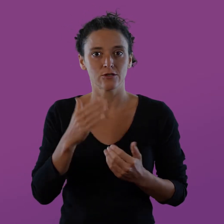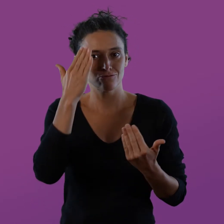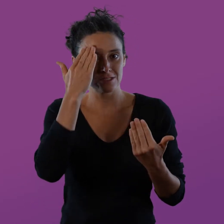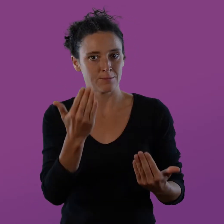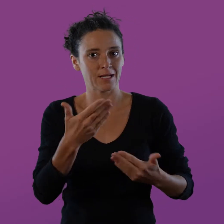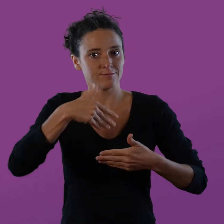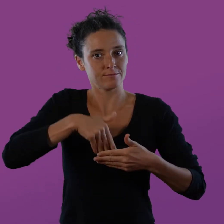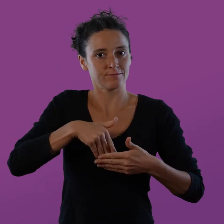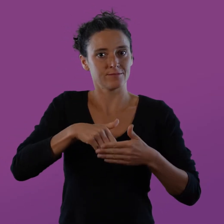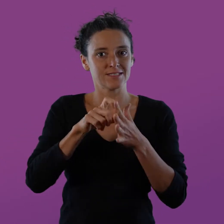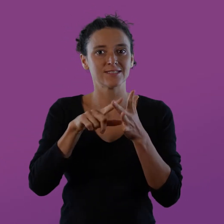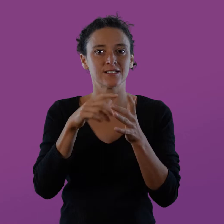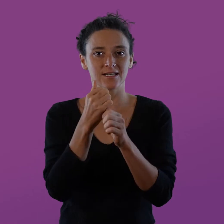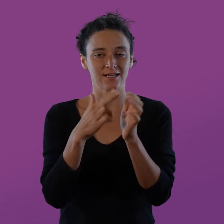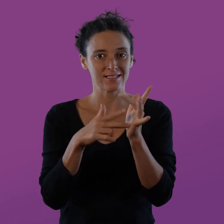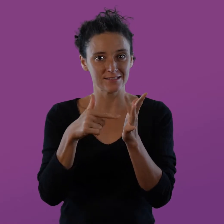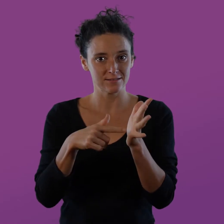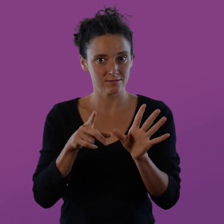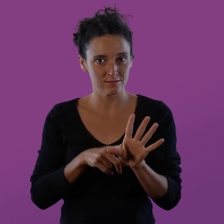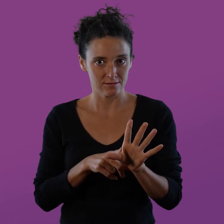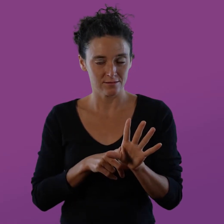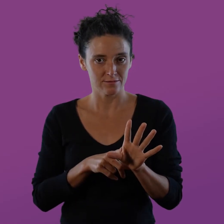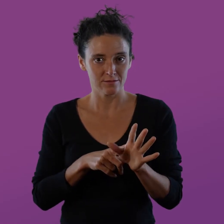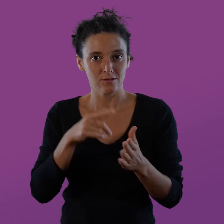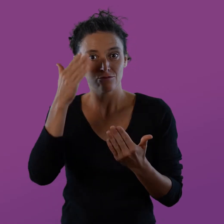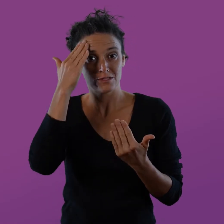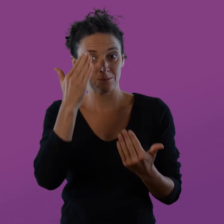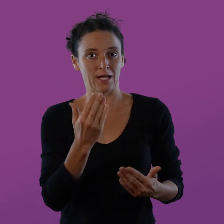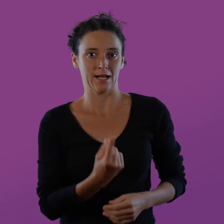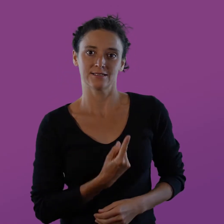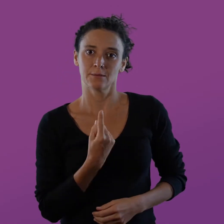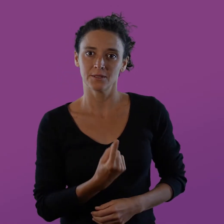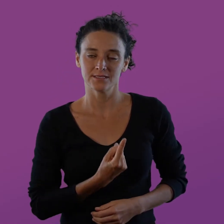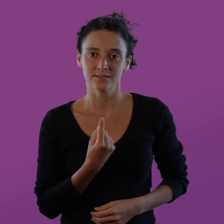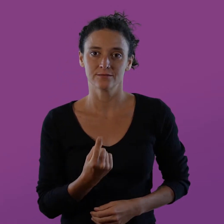Respect the inherent dignity, individual autonomy including the freedom to make one’s own choices,